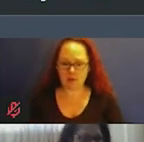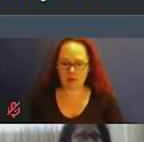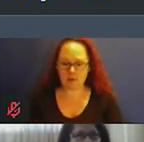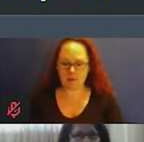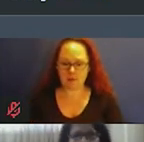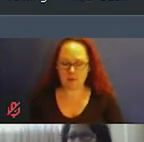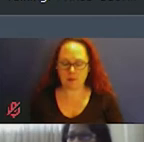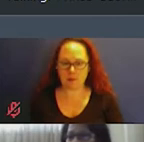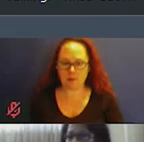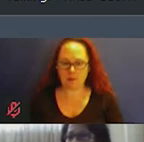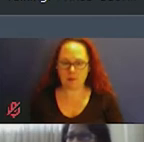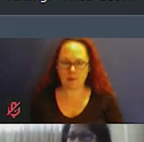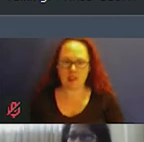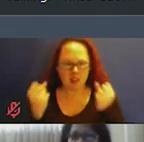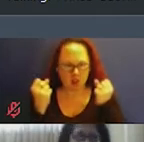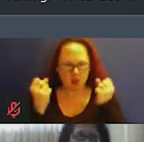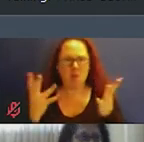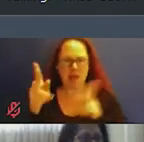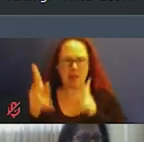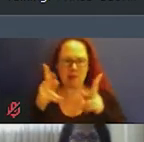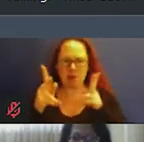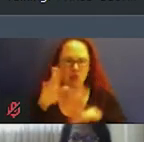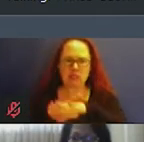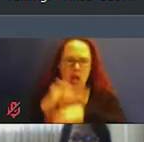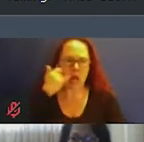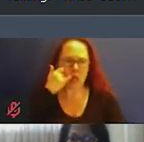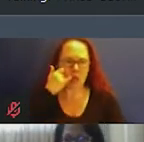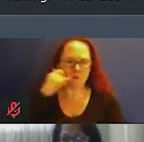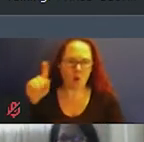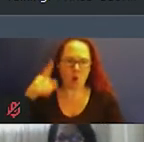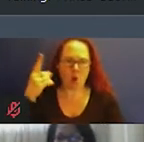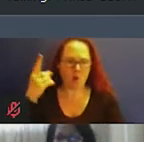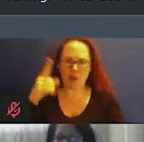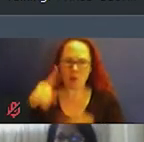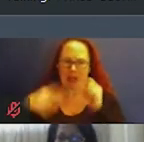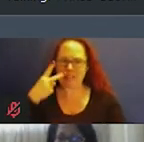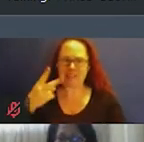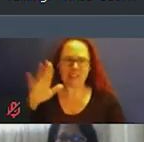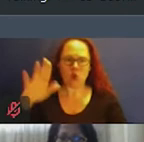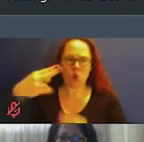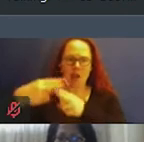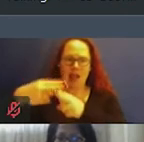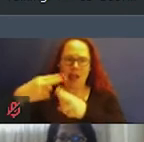There are a number of people who just called in and all we see are just call her number, like 35, 38.